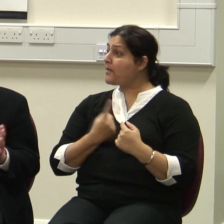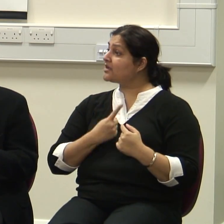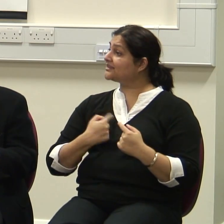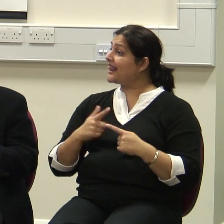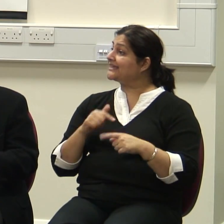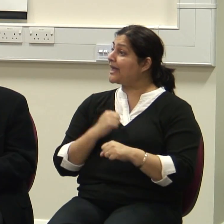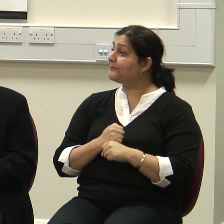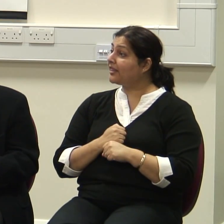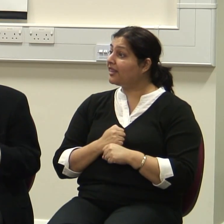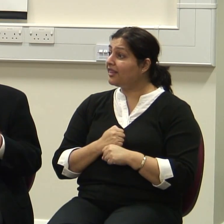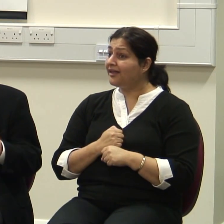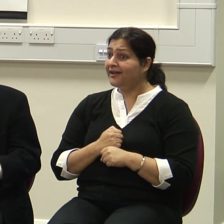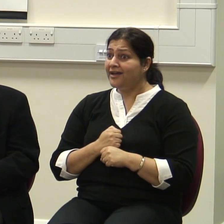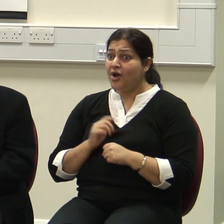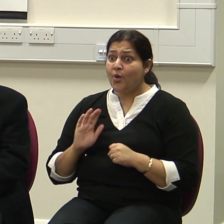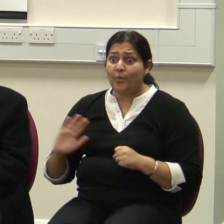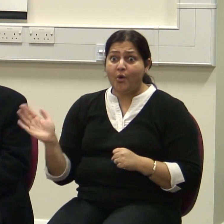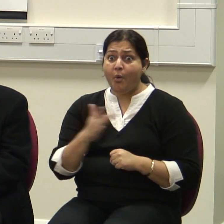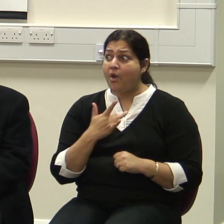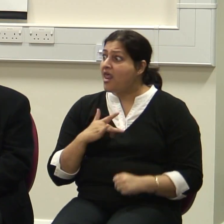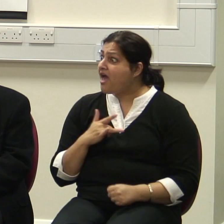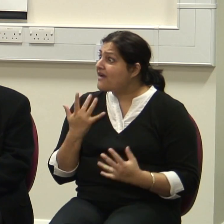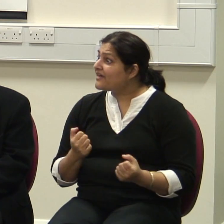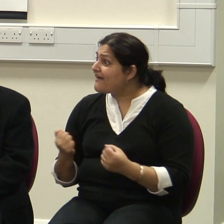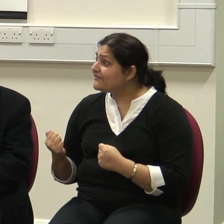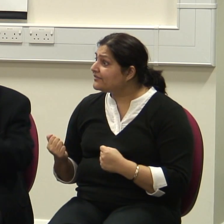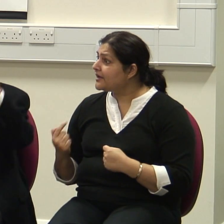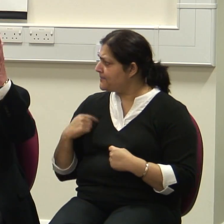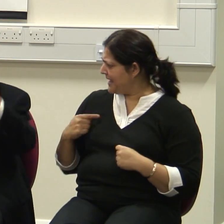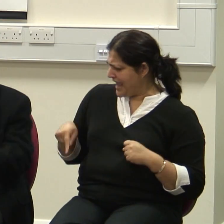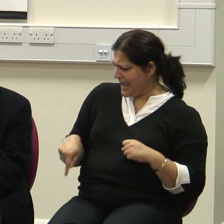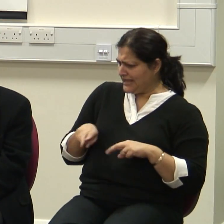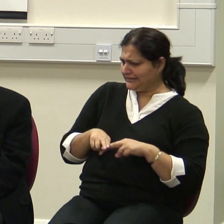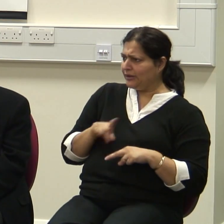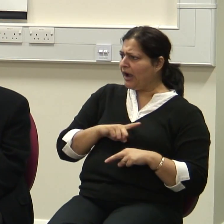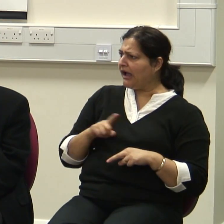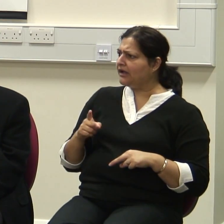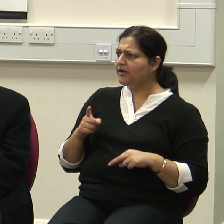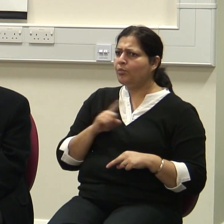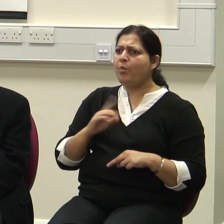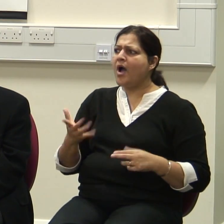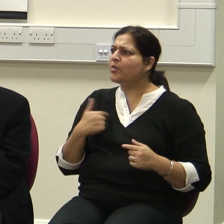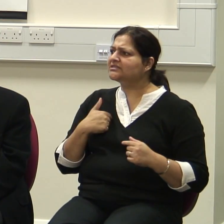are all in life. How come I am sitting here now? How come I wasn’t killed during the